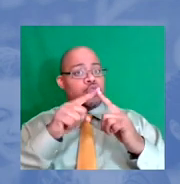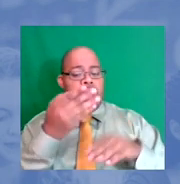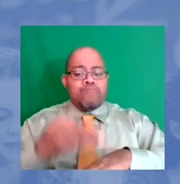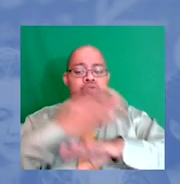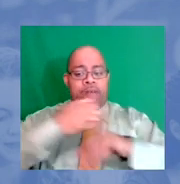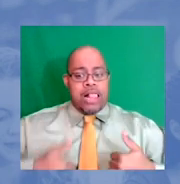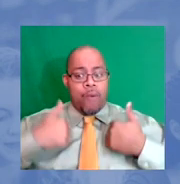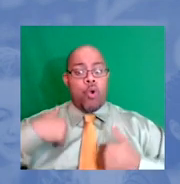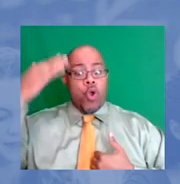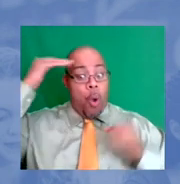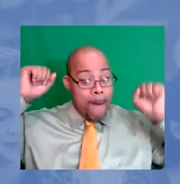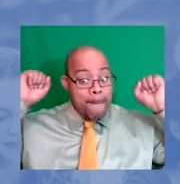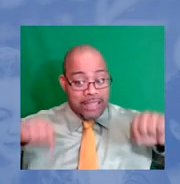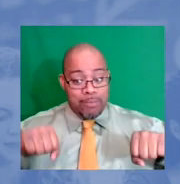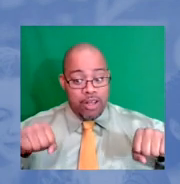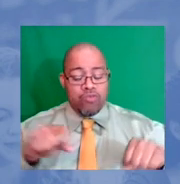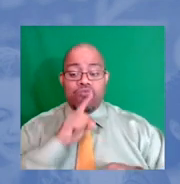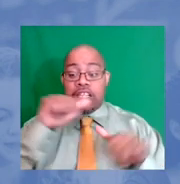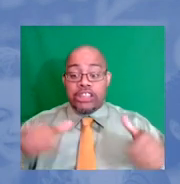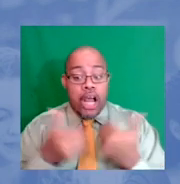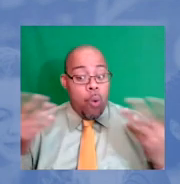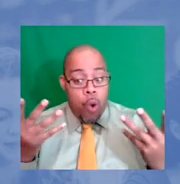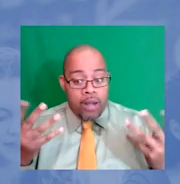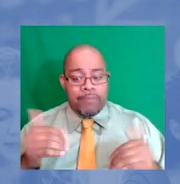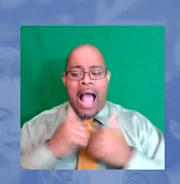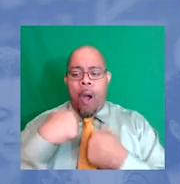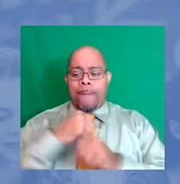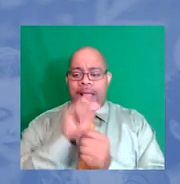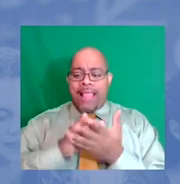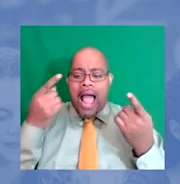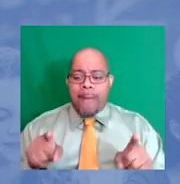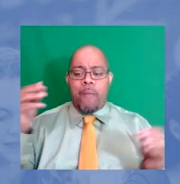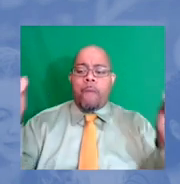THE REAL CHALLENGE WE FACE IS HOW DO WE MAKE THAT HAPPEN FOR MORE KIDS AND WHILE THE PANDEMIC